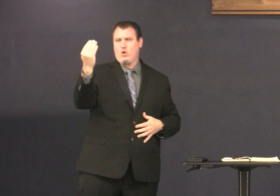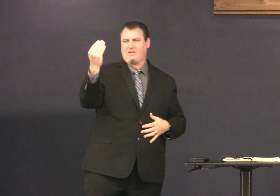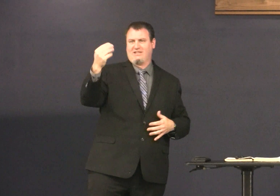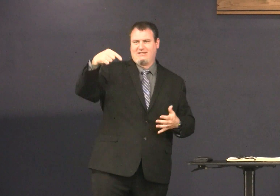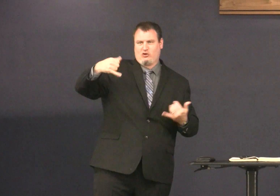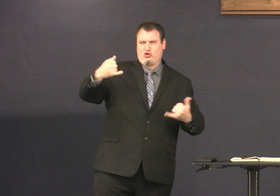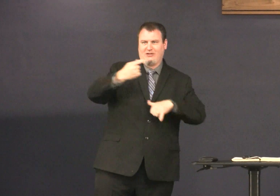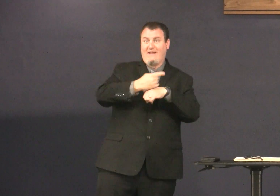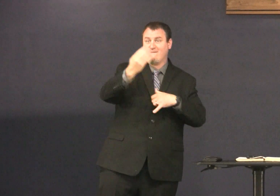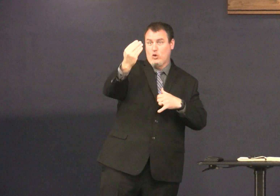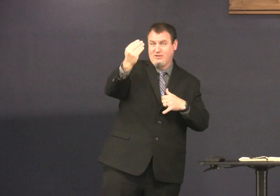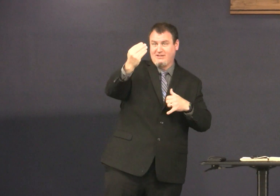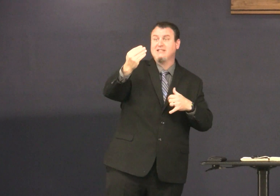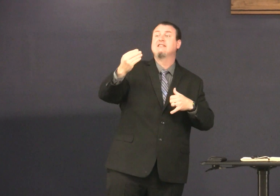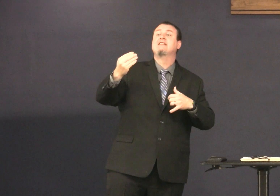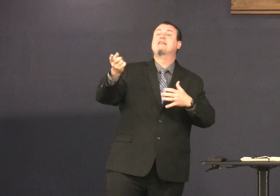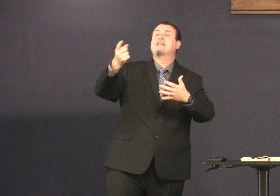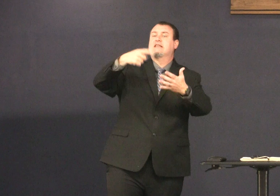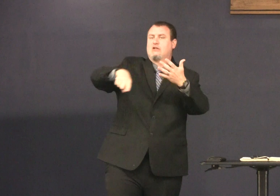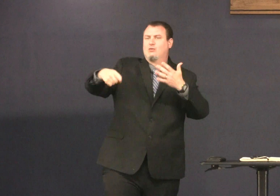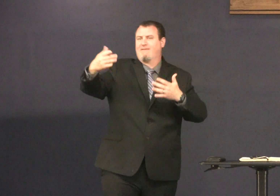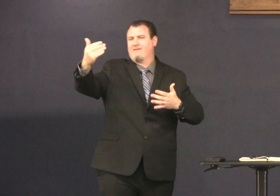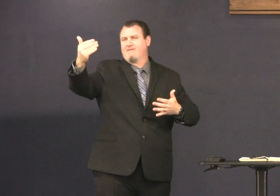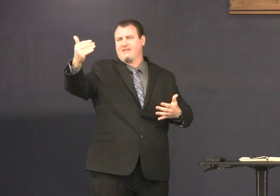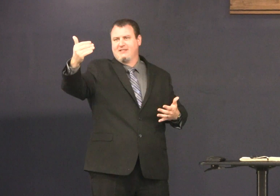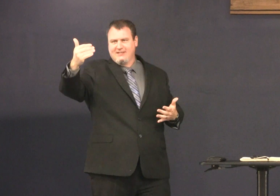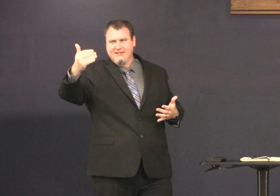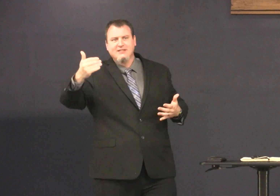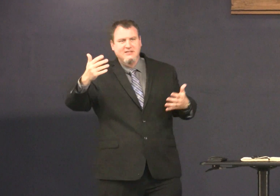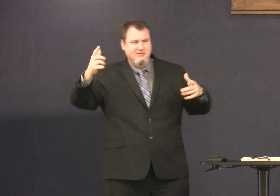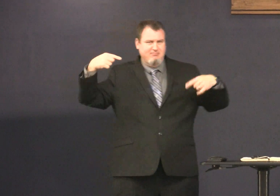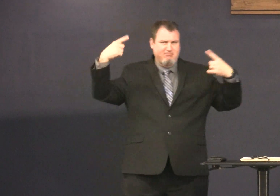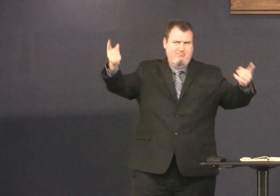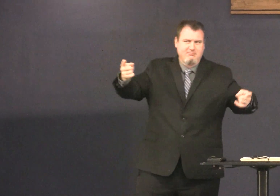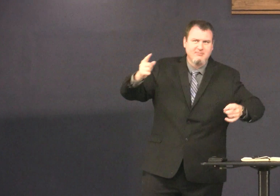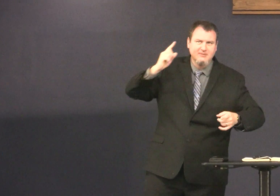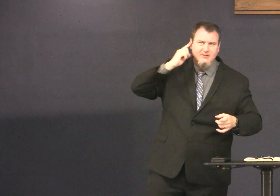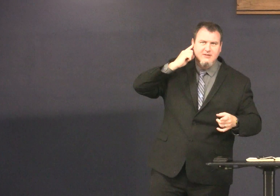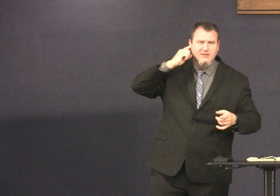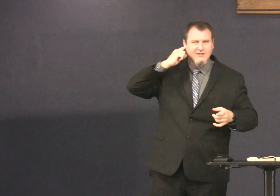so how many do we have so far today so far we have 14 next week will be 15.